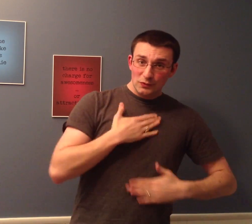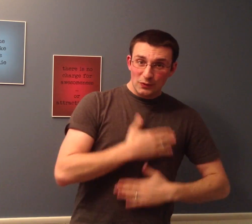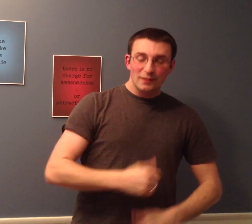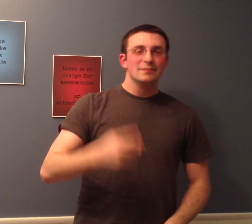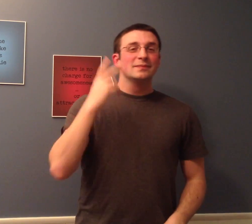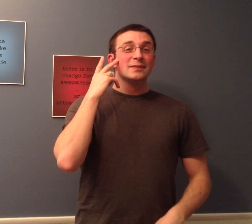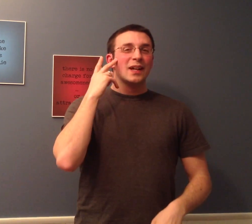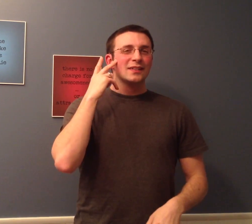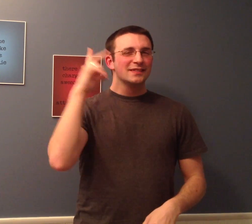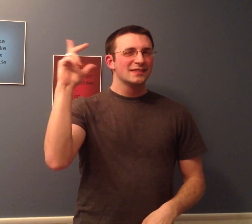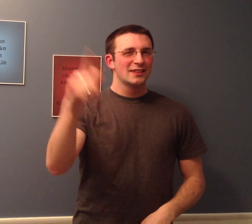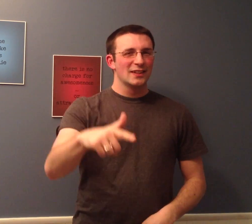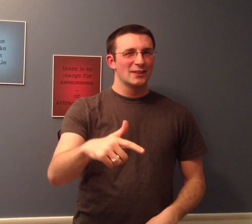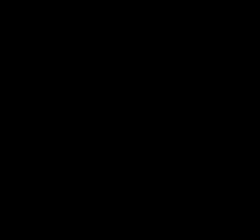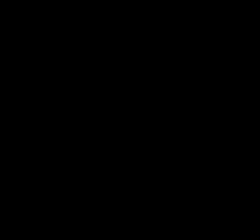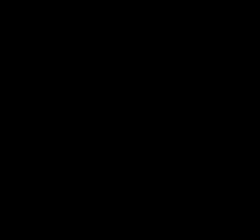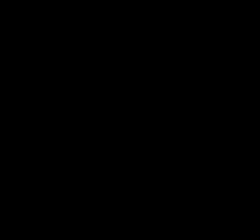summer. I hope you enjoyed it. I will see you later.